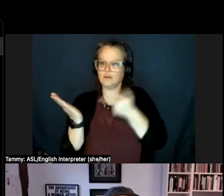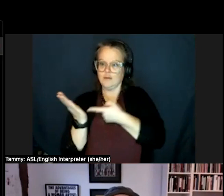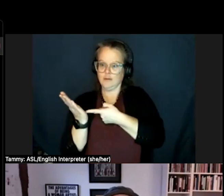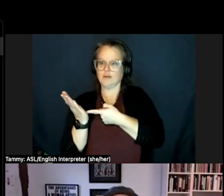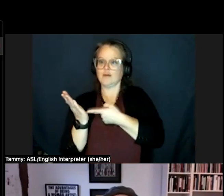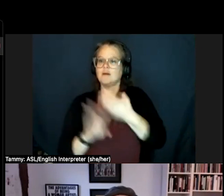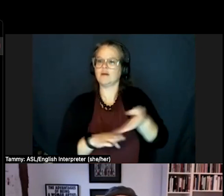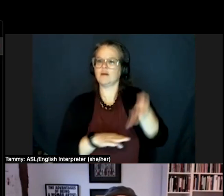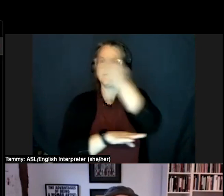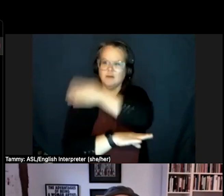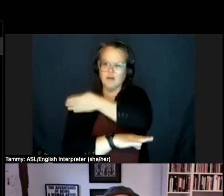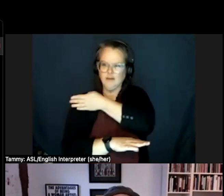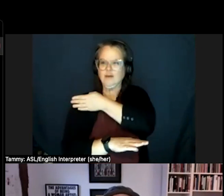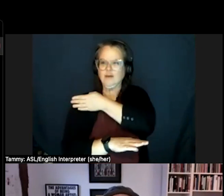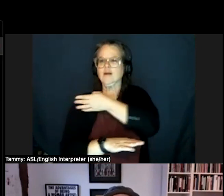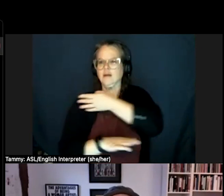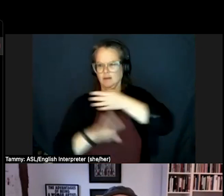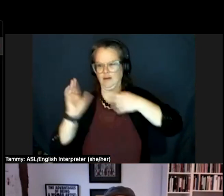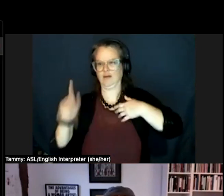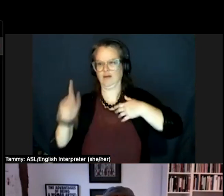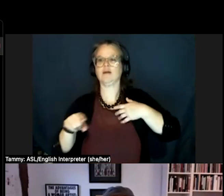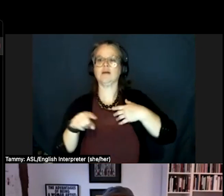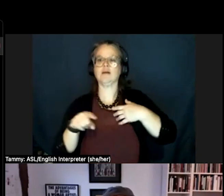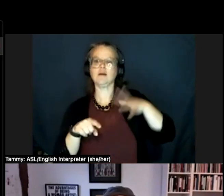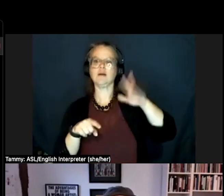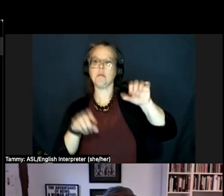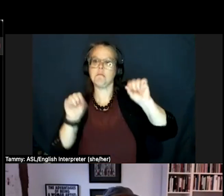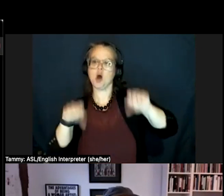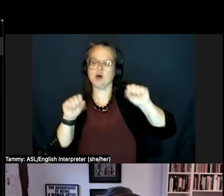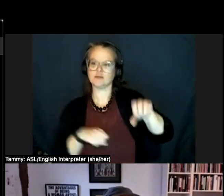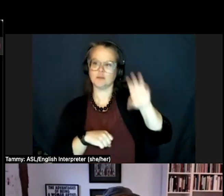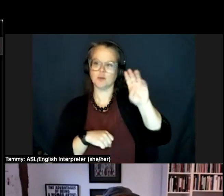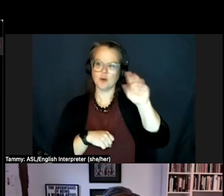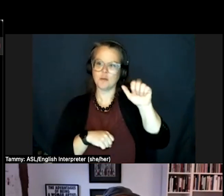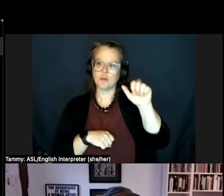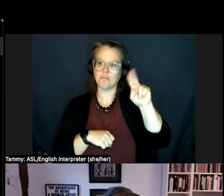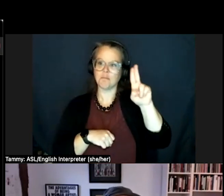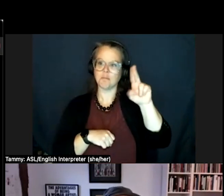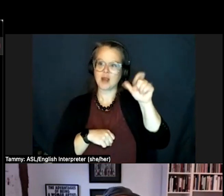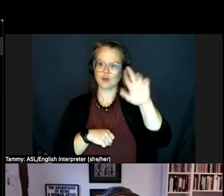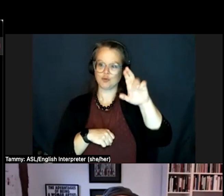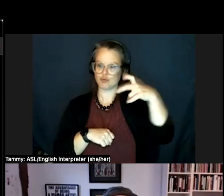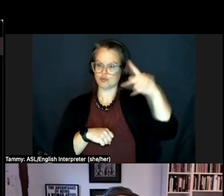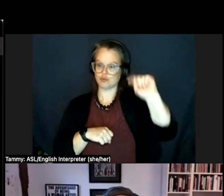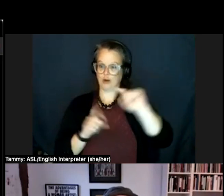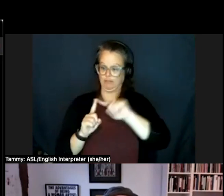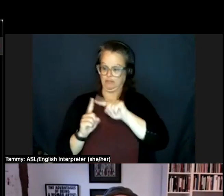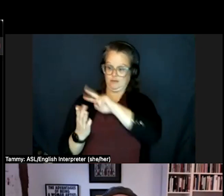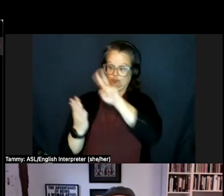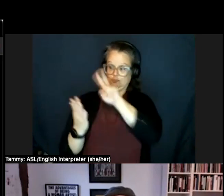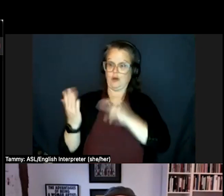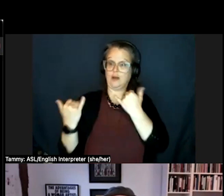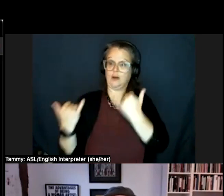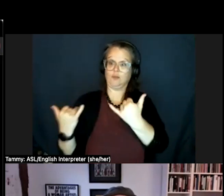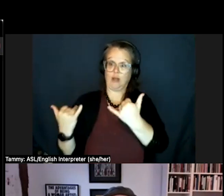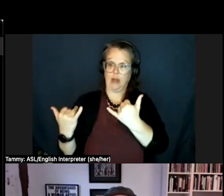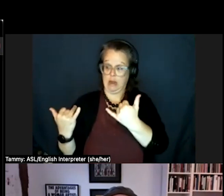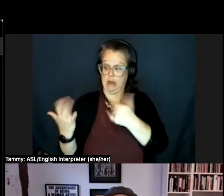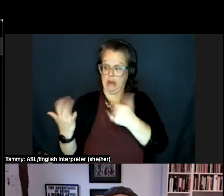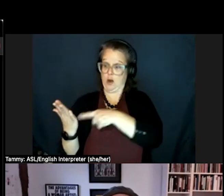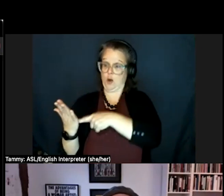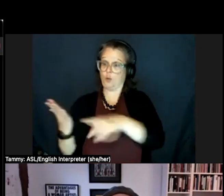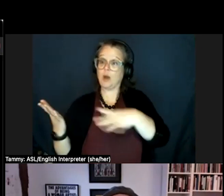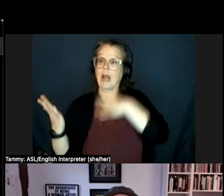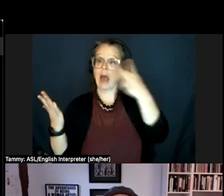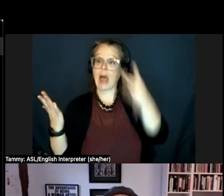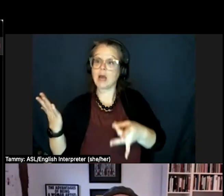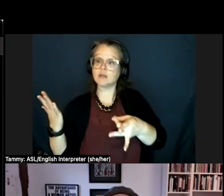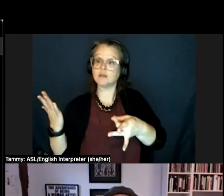other have queued up, what their responses are too. We can keep track of rejections, and it